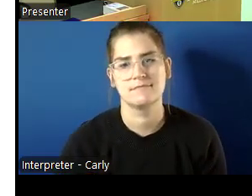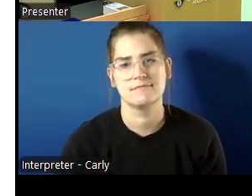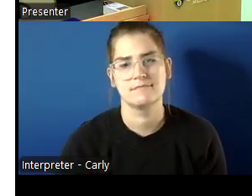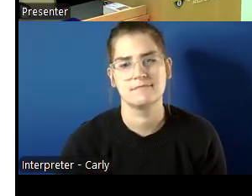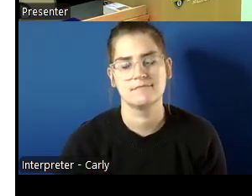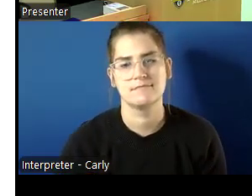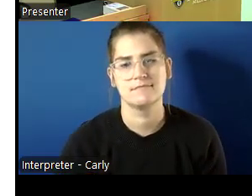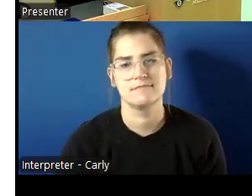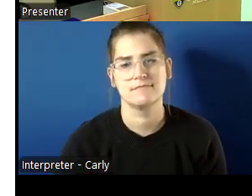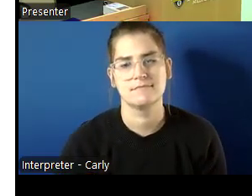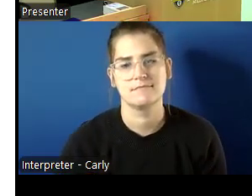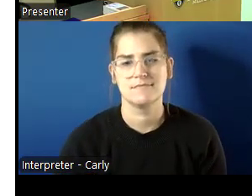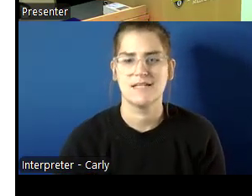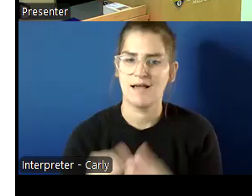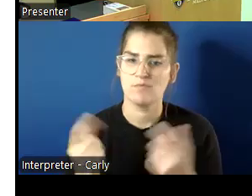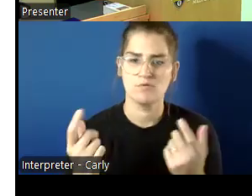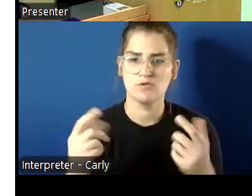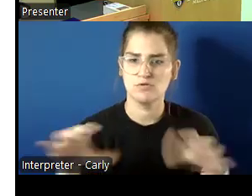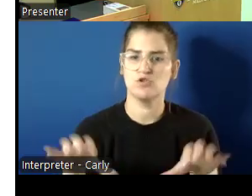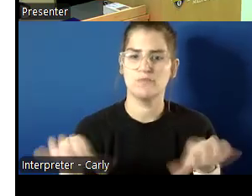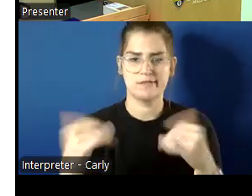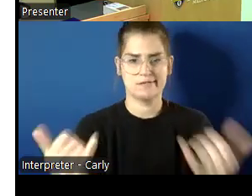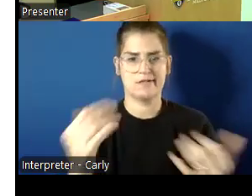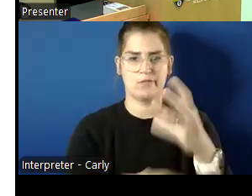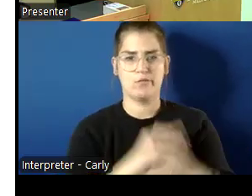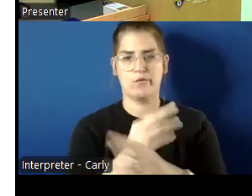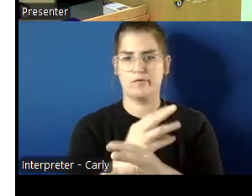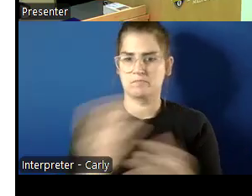in today's world?